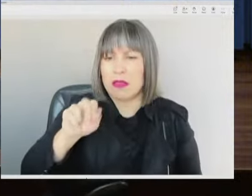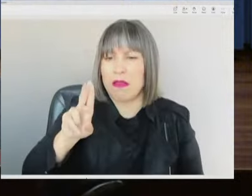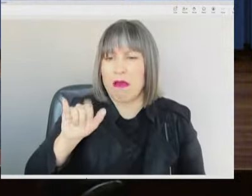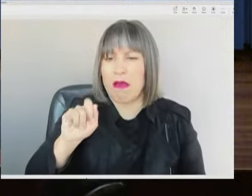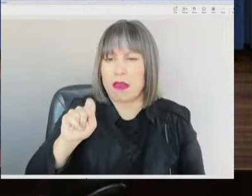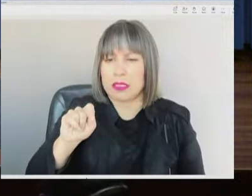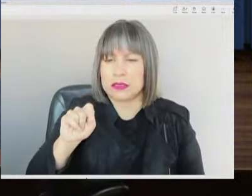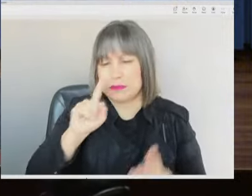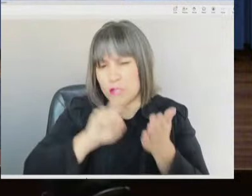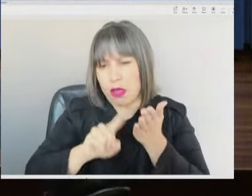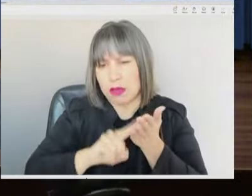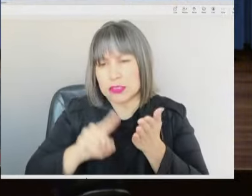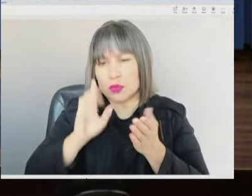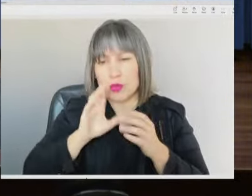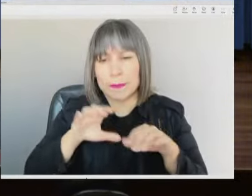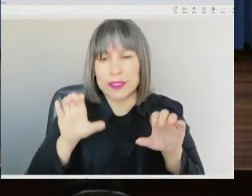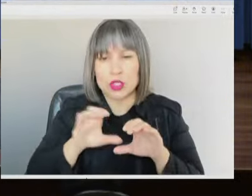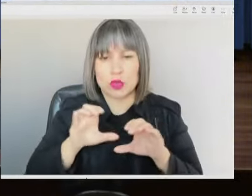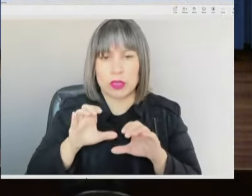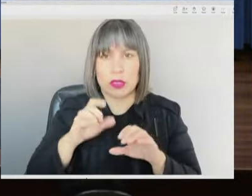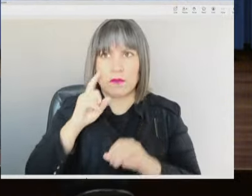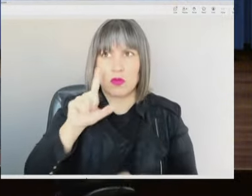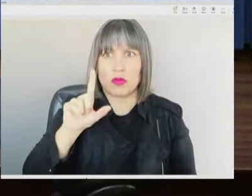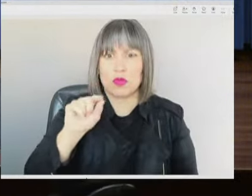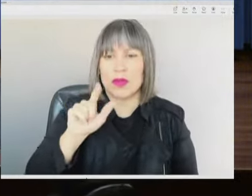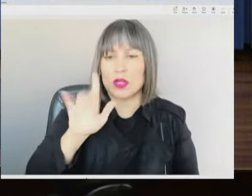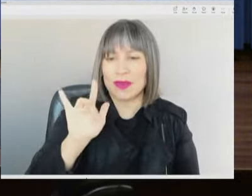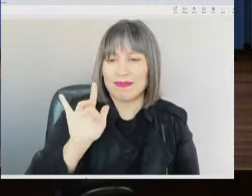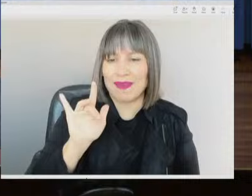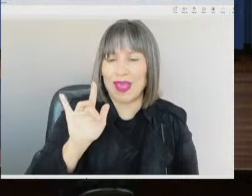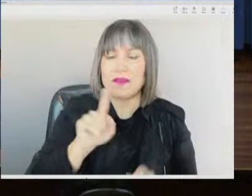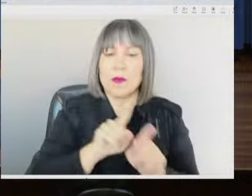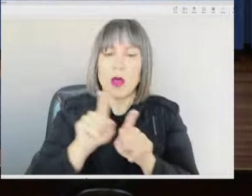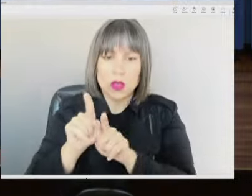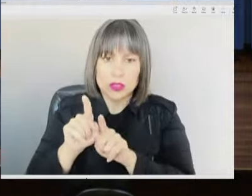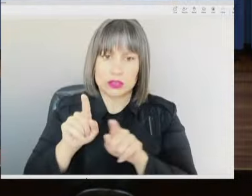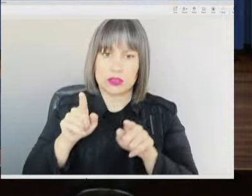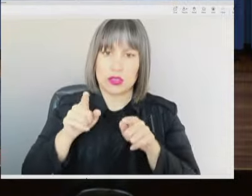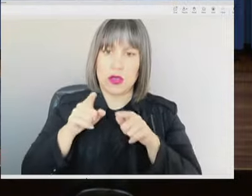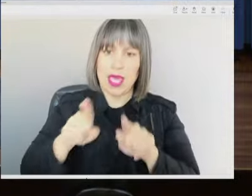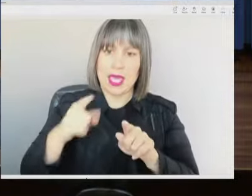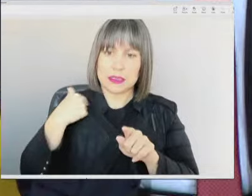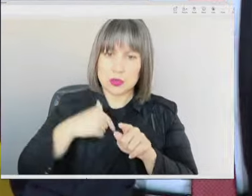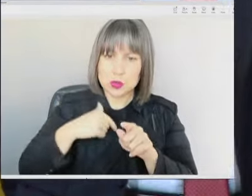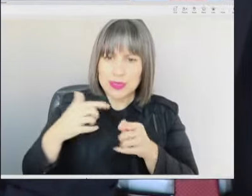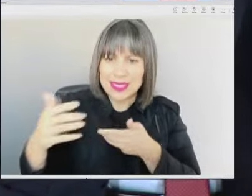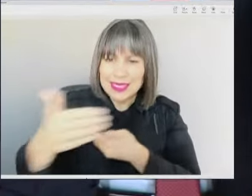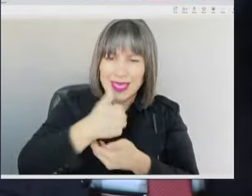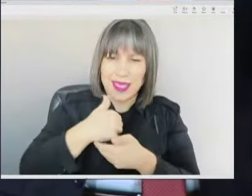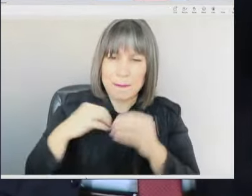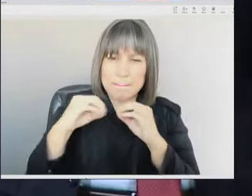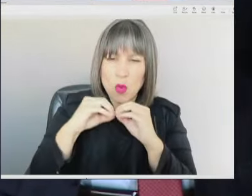for 2025. But also as we get more data into this year as well. Part of the problem with auditing